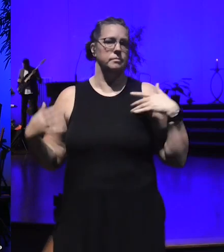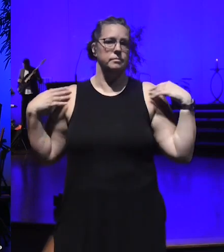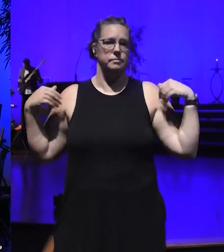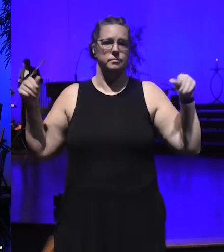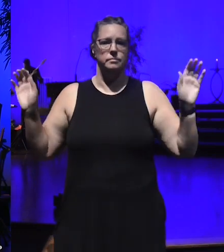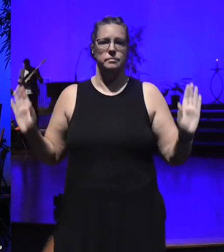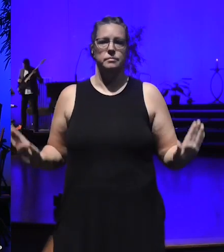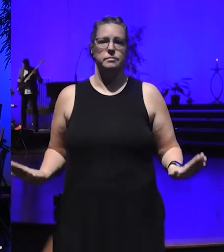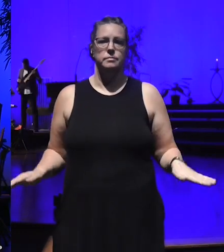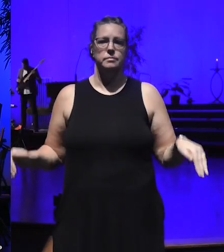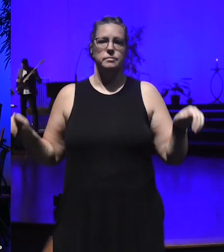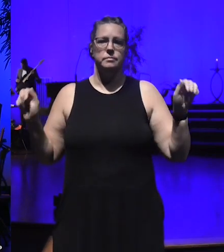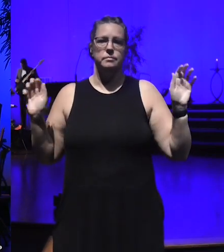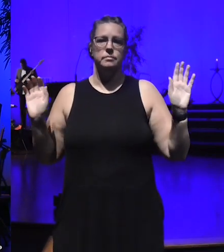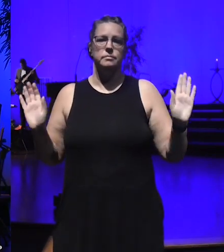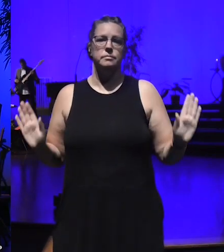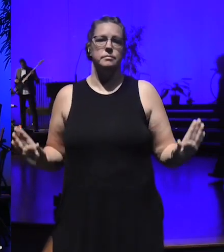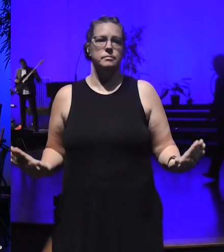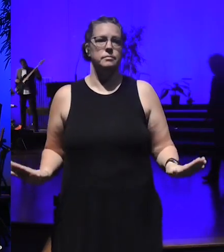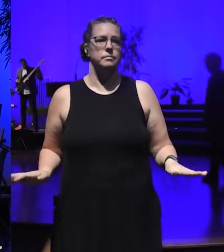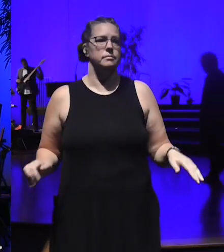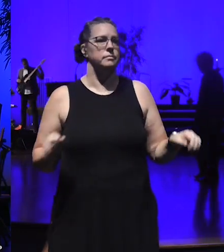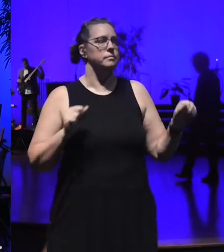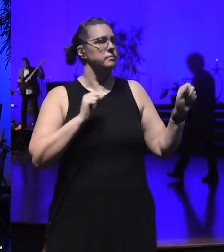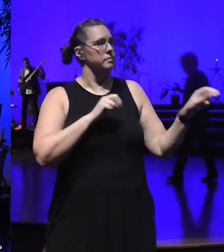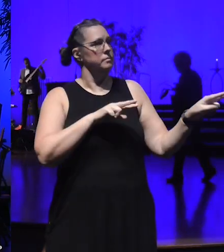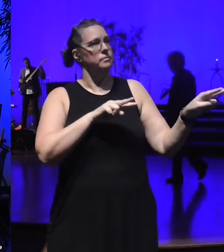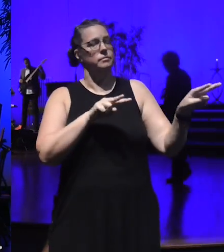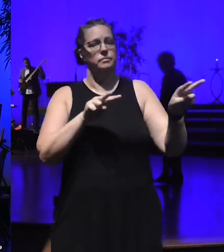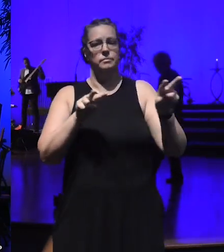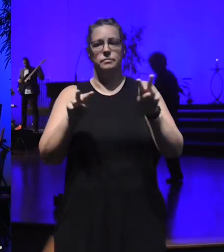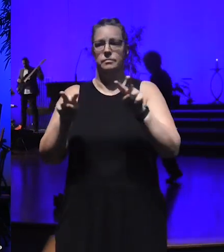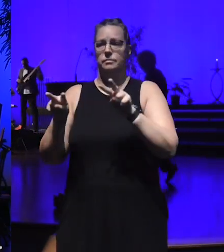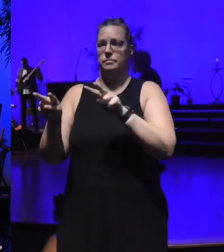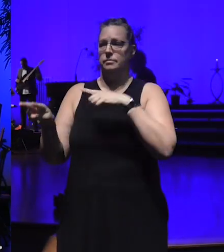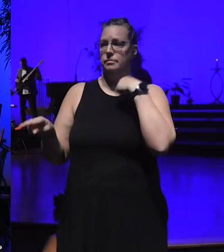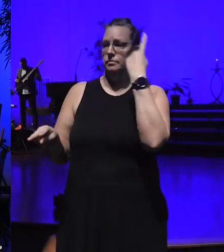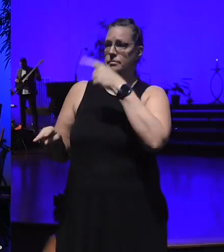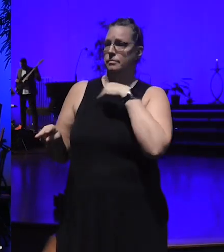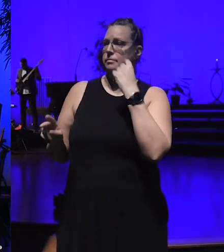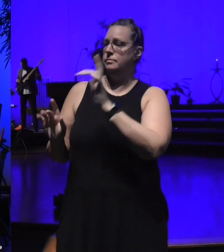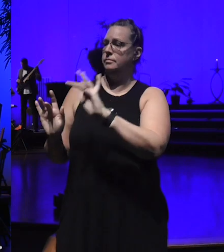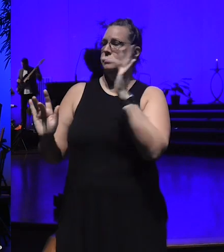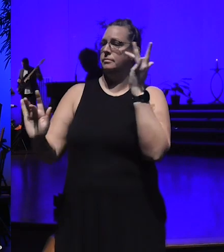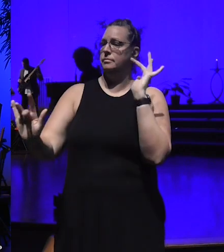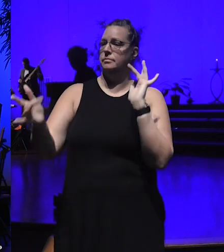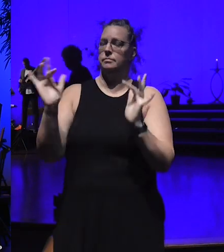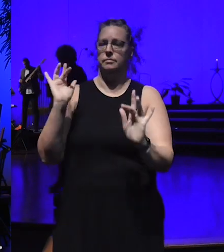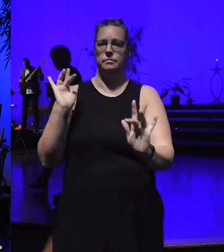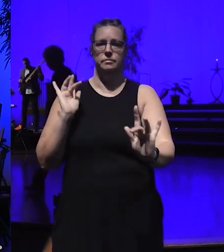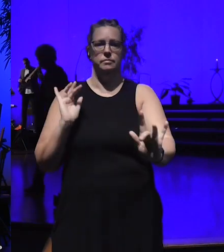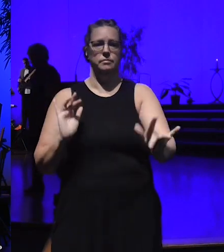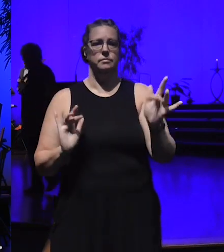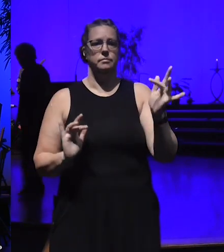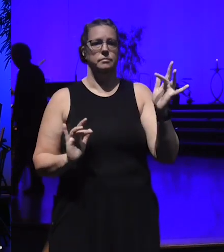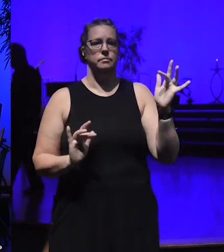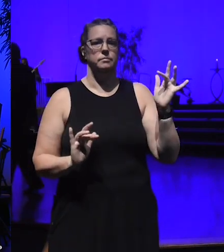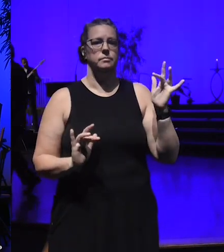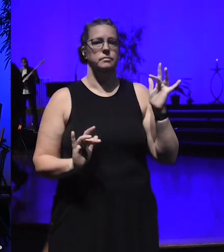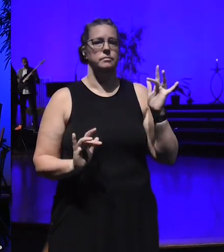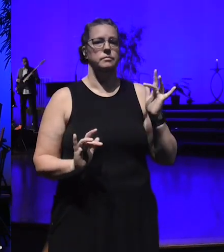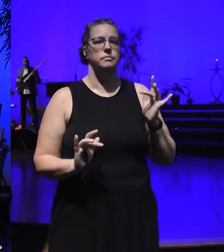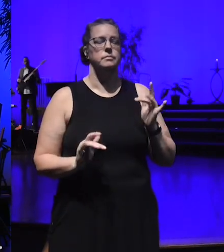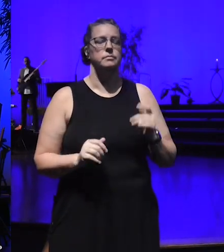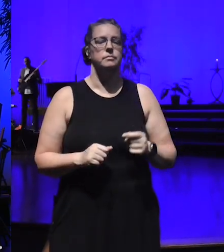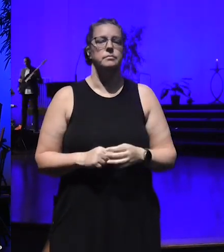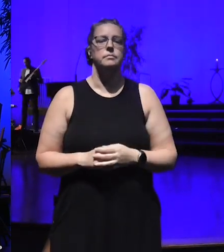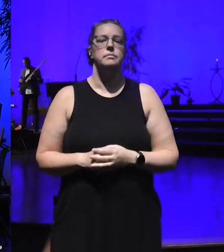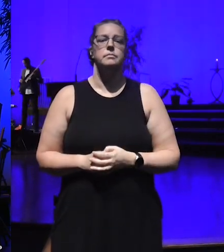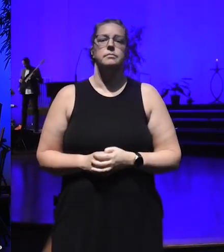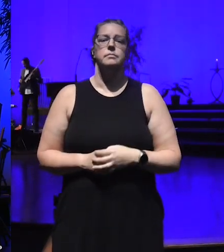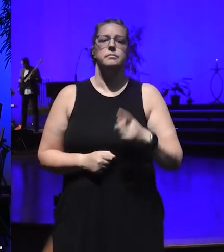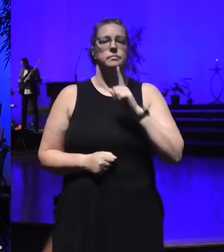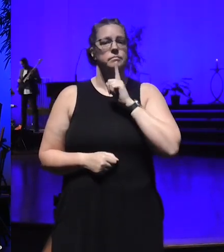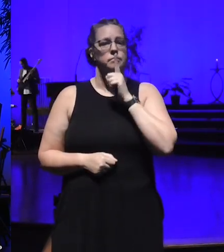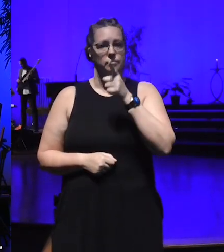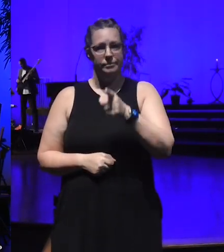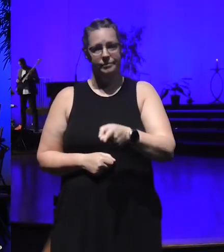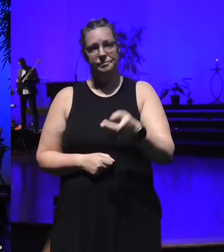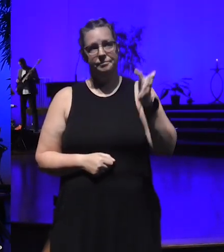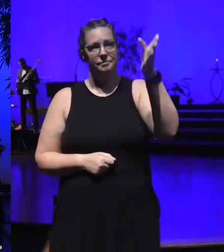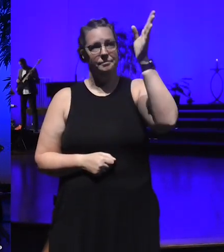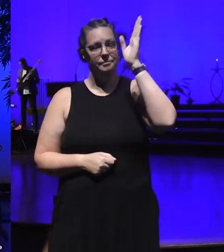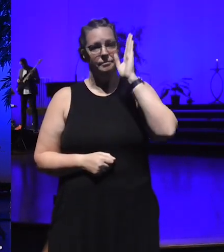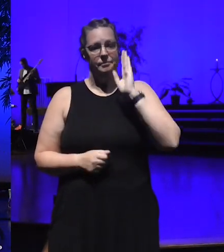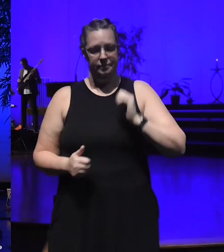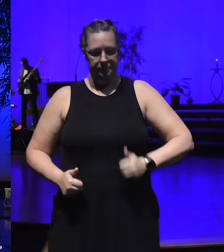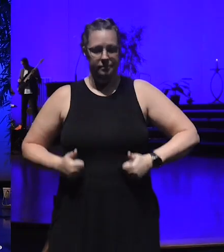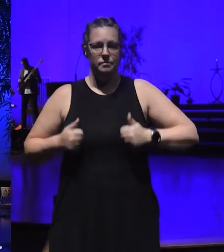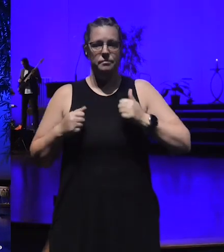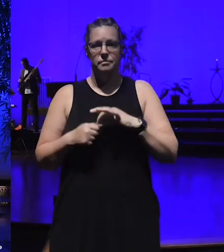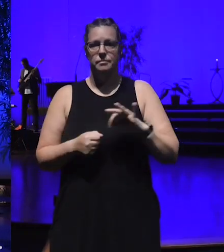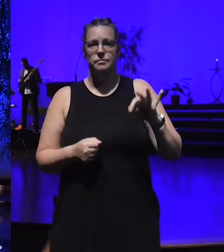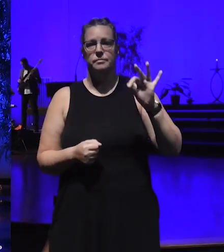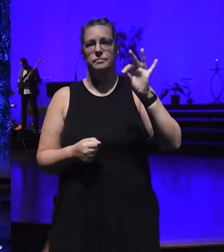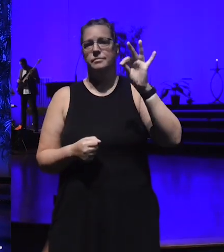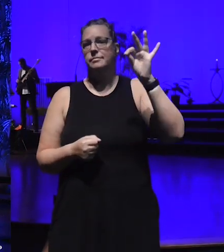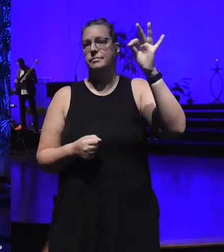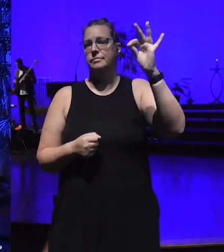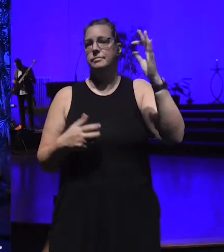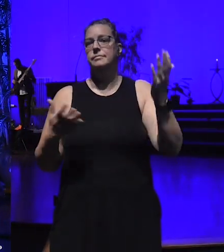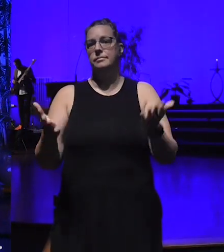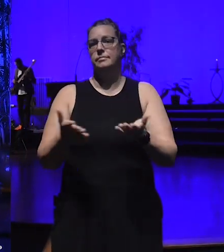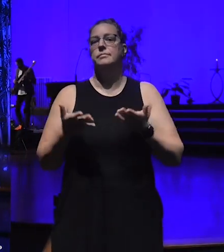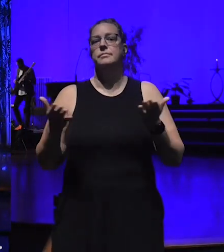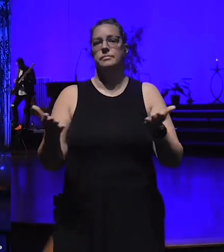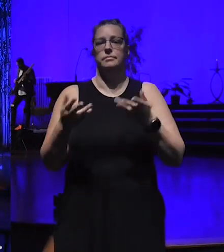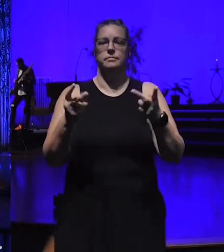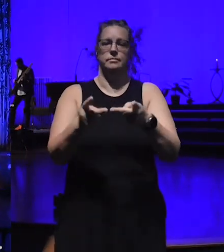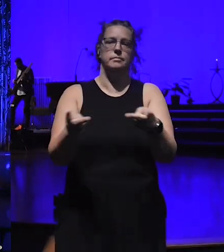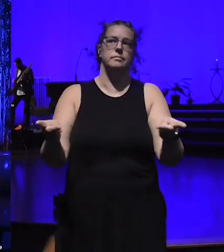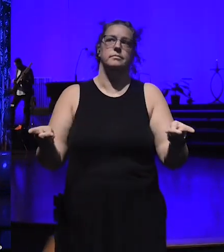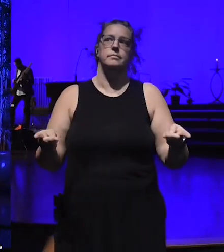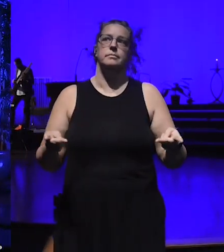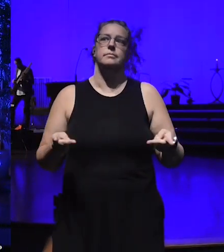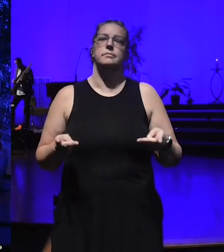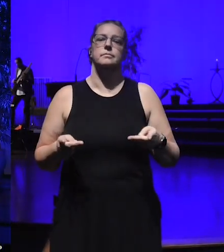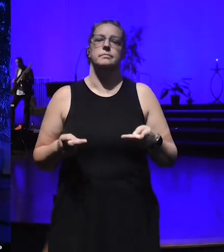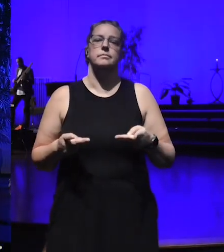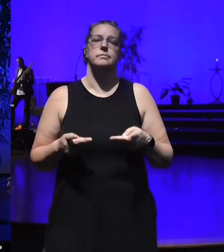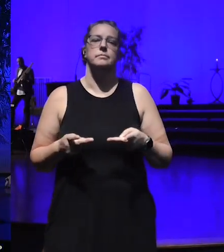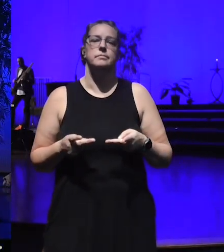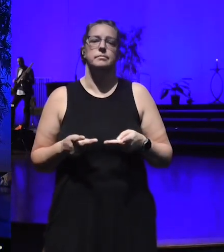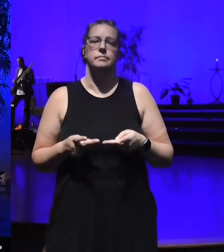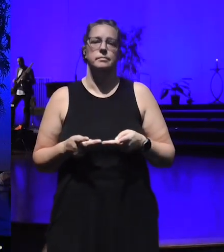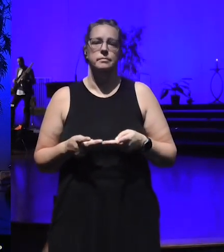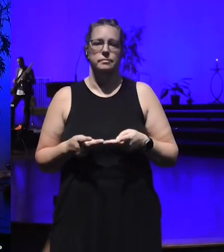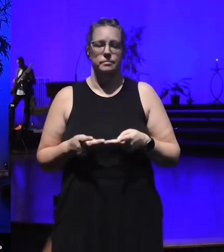I can hear the brush of angel wings I see glory on each face surely the presence of God is in this